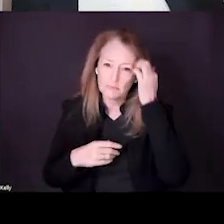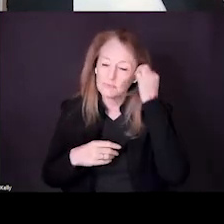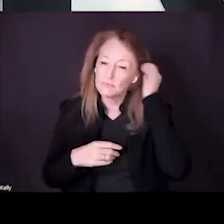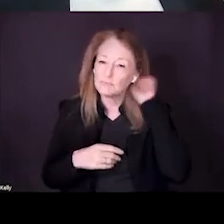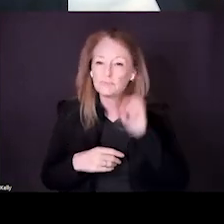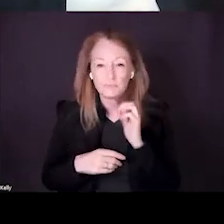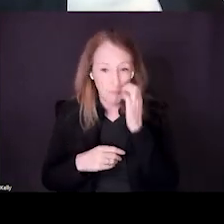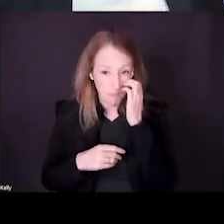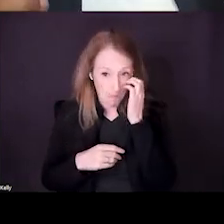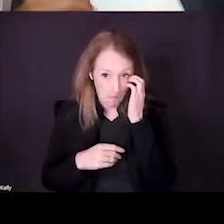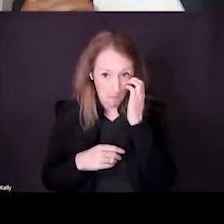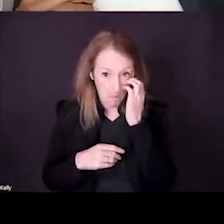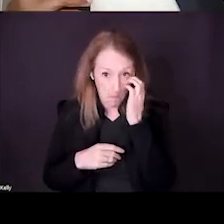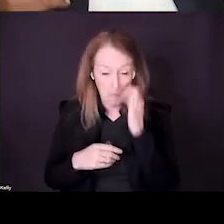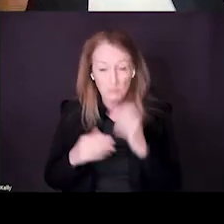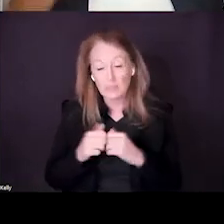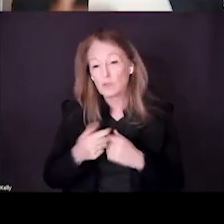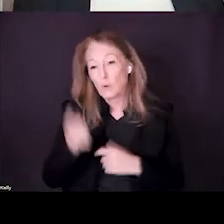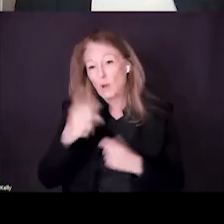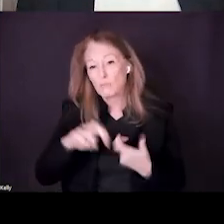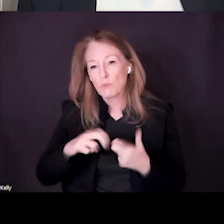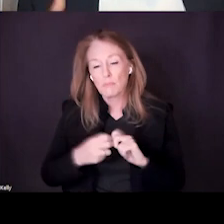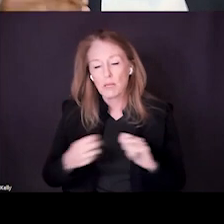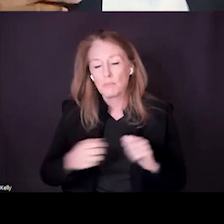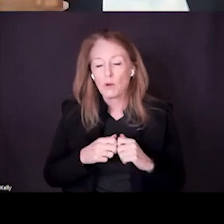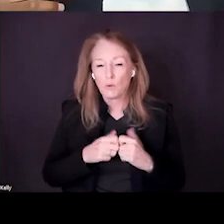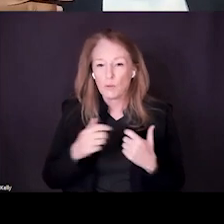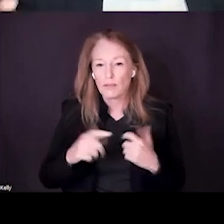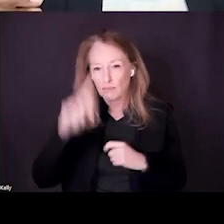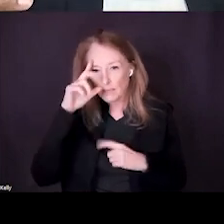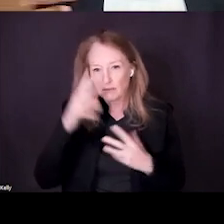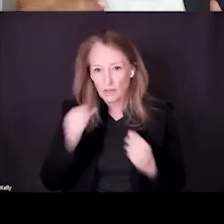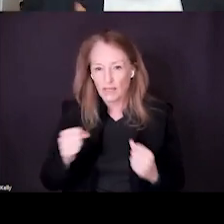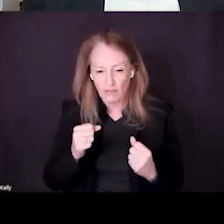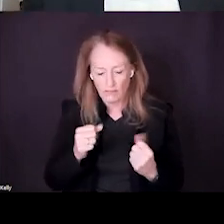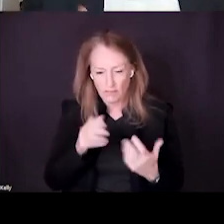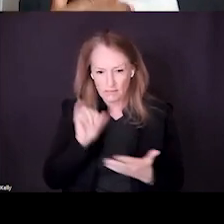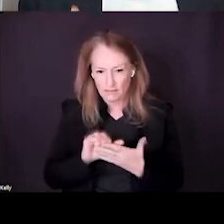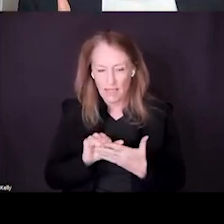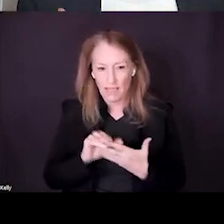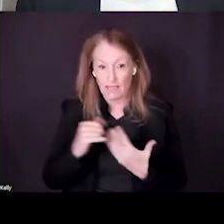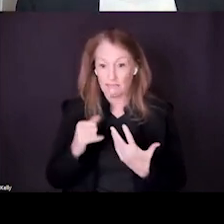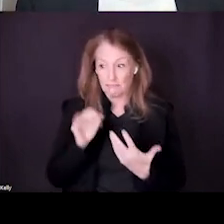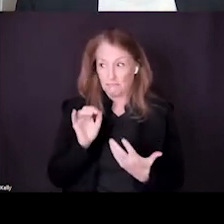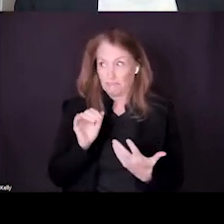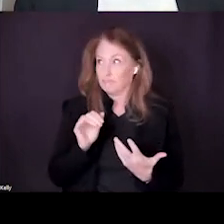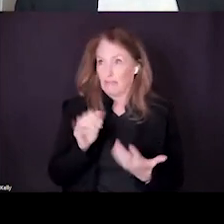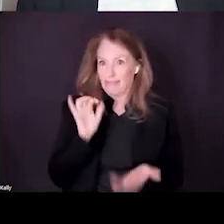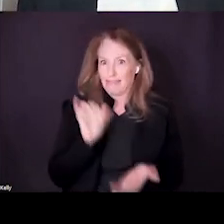DIAGNOSIS IS YOU DON'T RECOGNIZE THAT YOU ARE EXPERIENCING THAT AND THERE IS A LOT OF DENIAL AROUND SUBSTANCE USE.